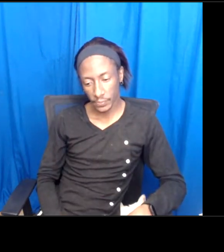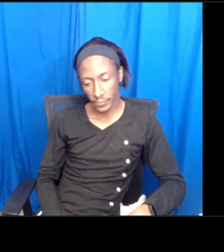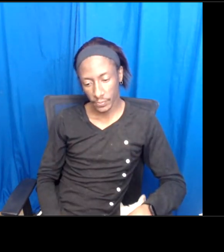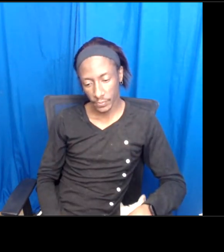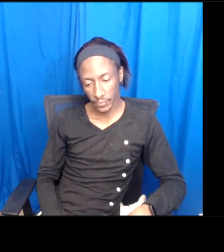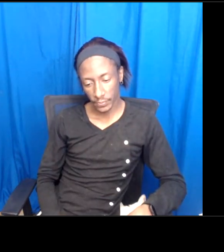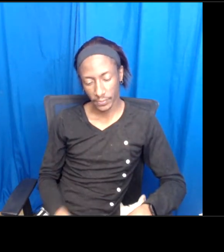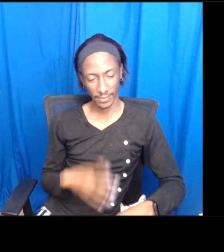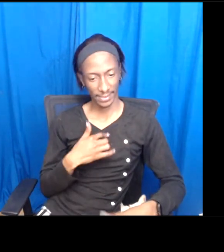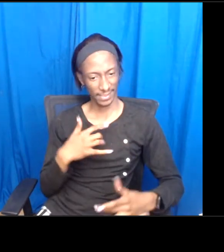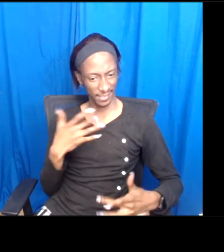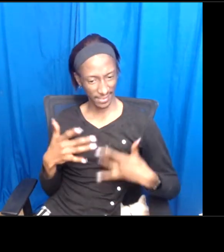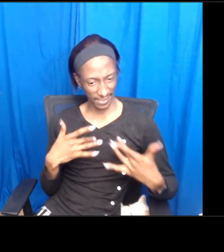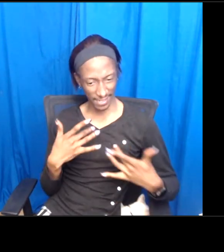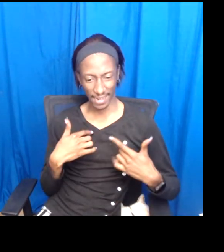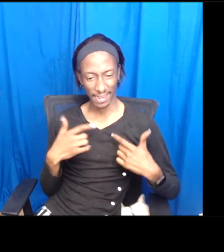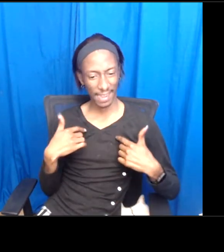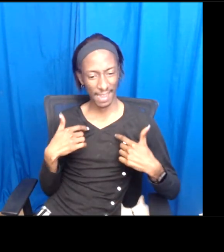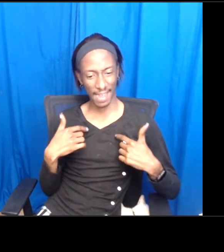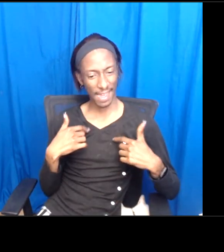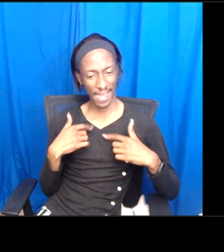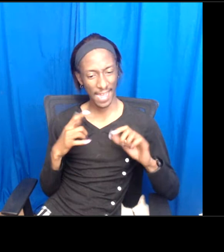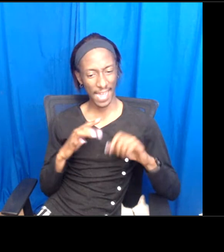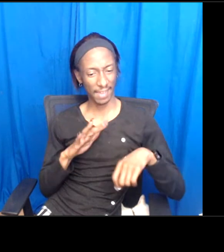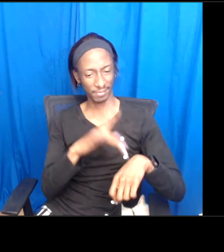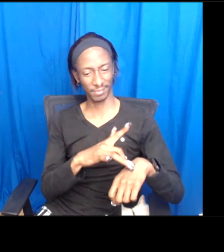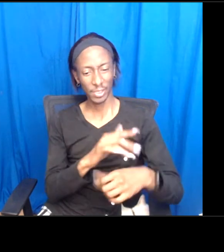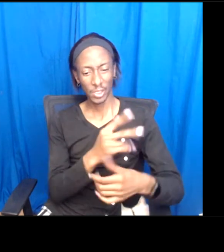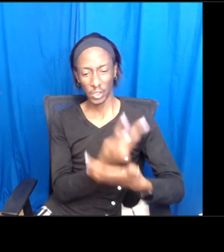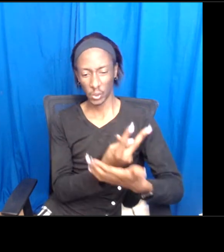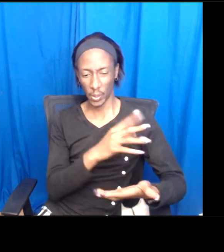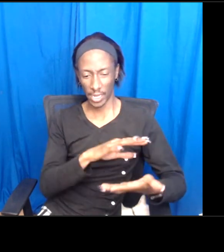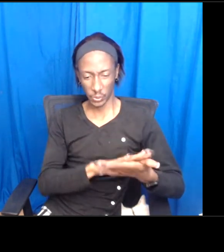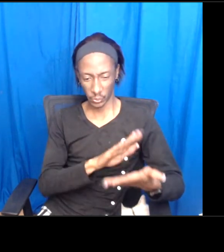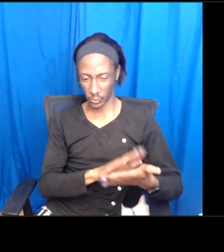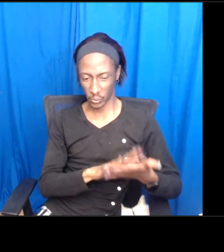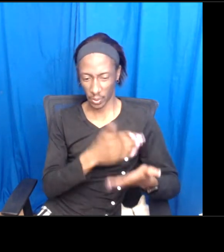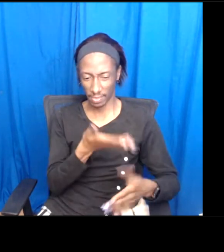I have to say having gone to grad school in Alaska. I know what you're talking about with the changing weather.